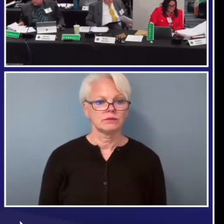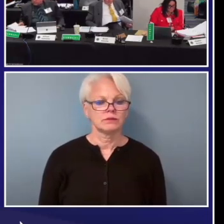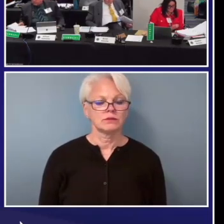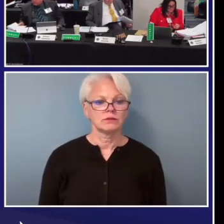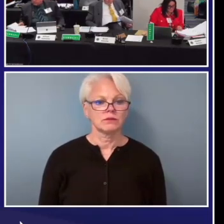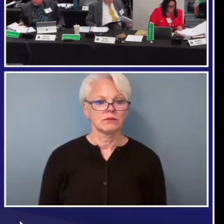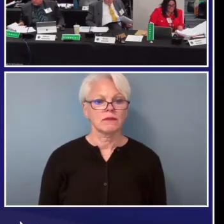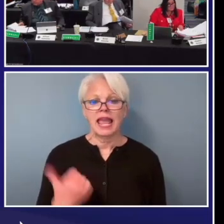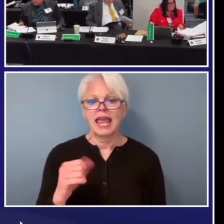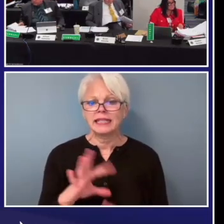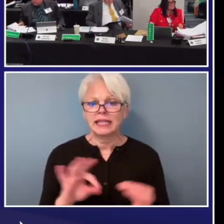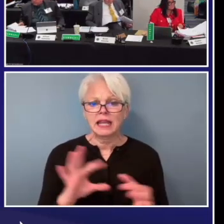Any comment? Otherwise, I'll move on.